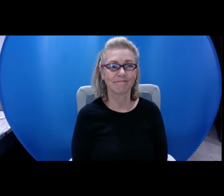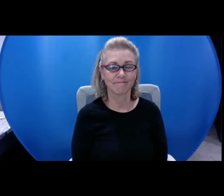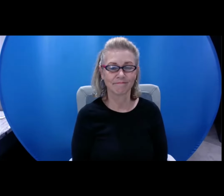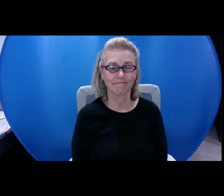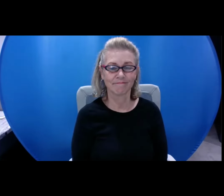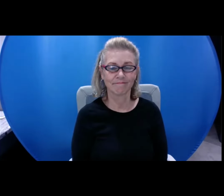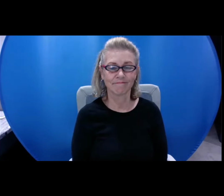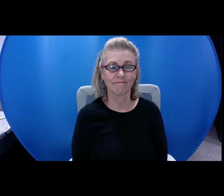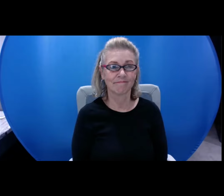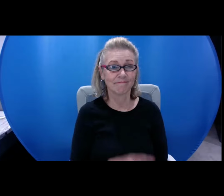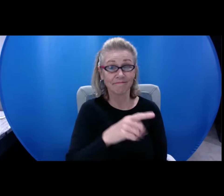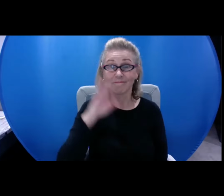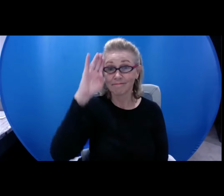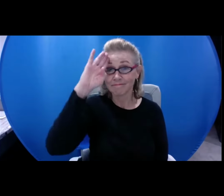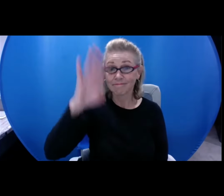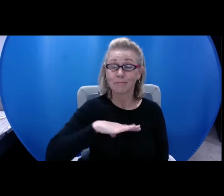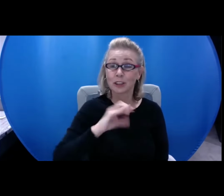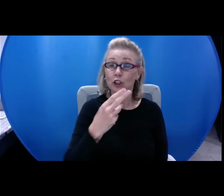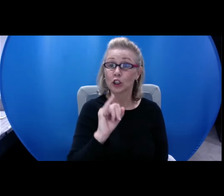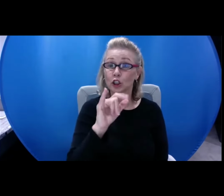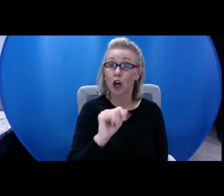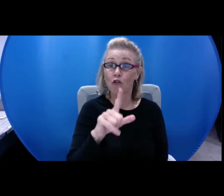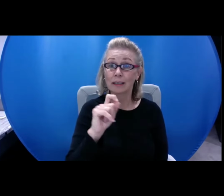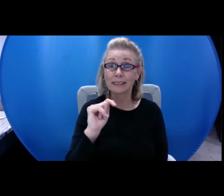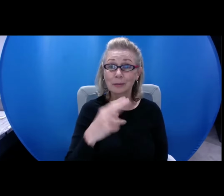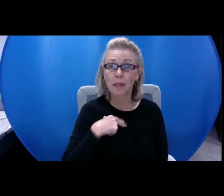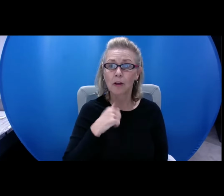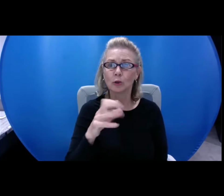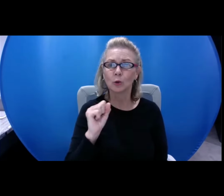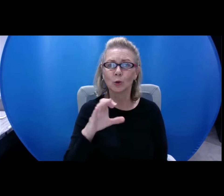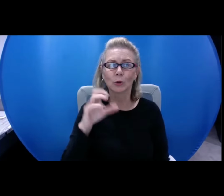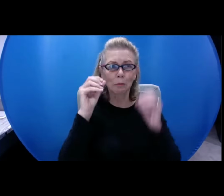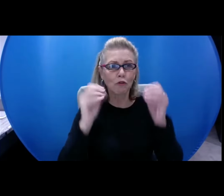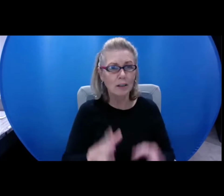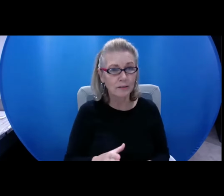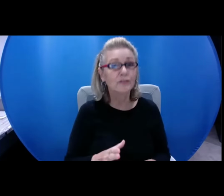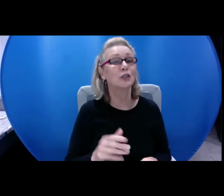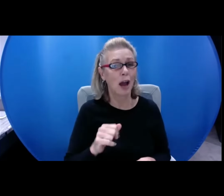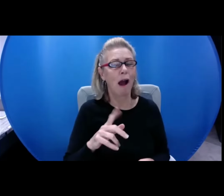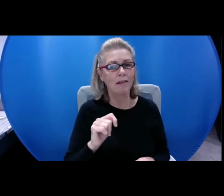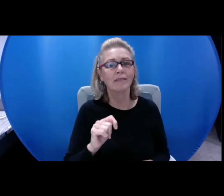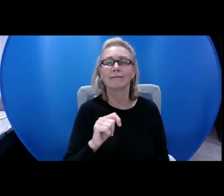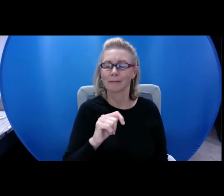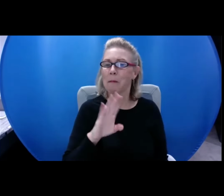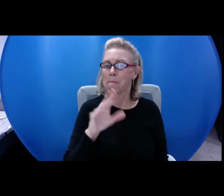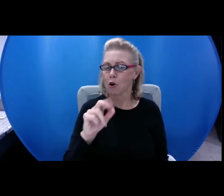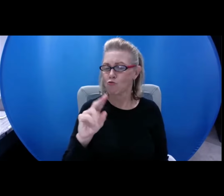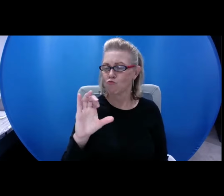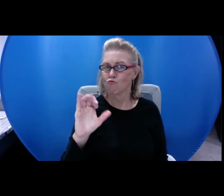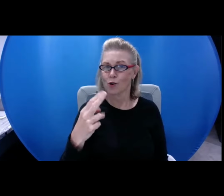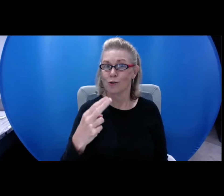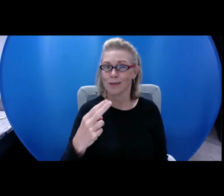Hi, i'm Cheryl Smith, I'm an Associate Professor of English at Baruch College. Hi, I'm Reiko Tahara,